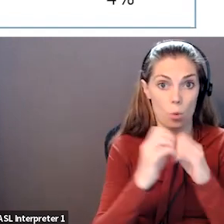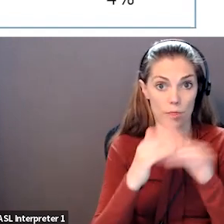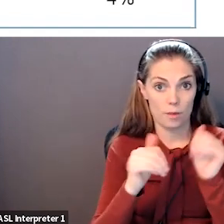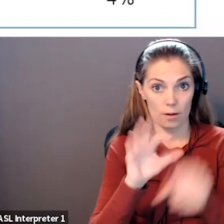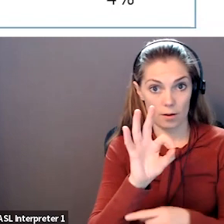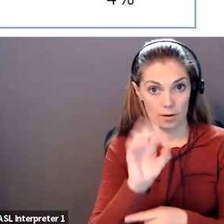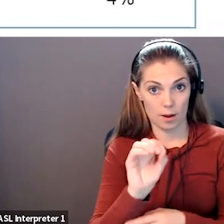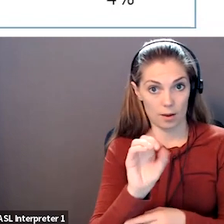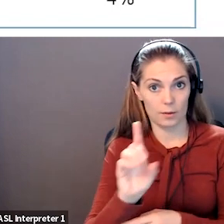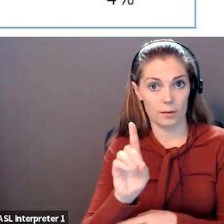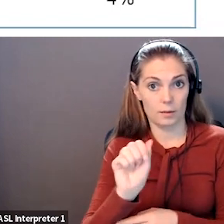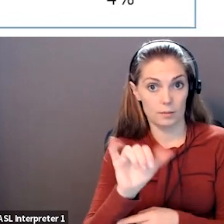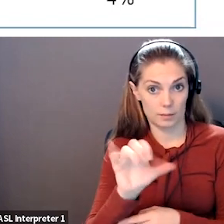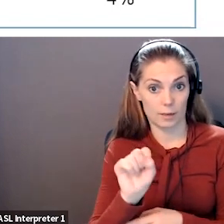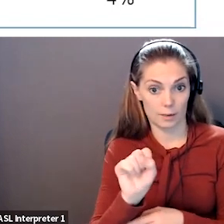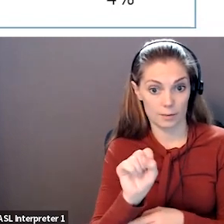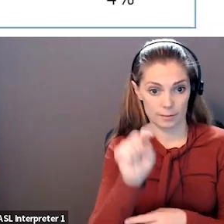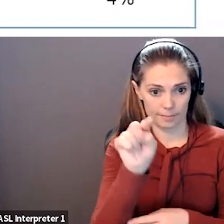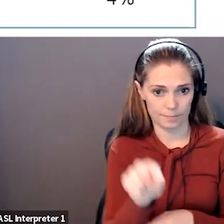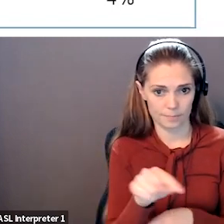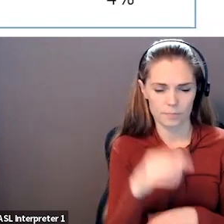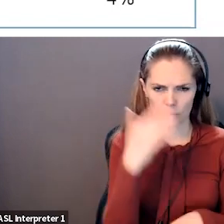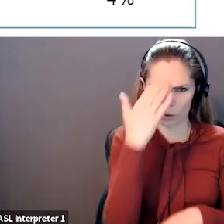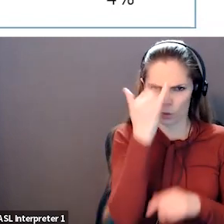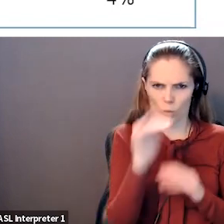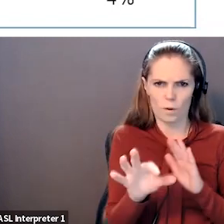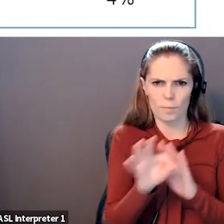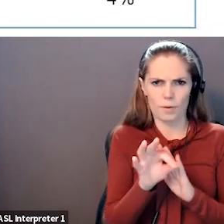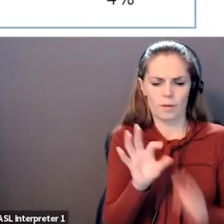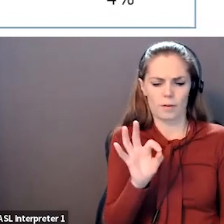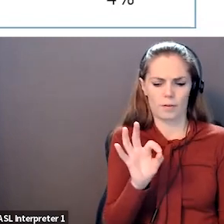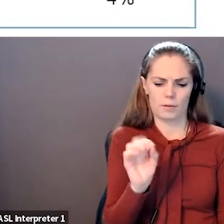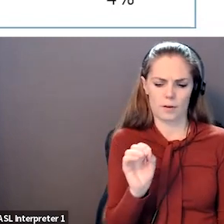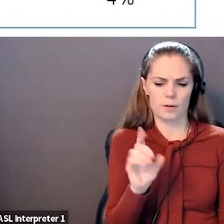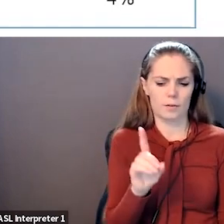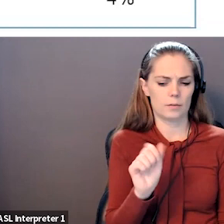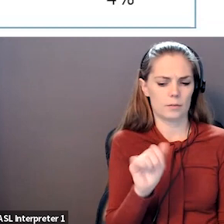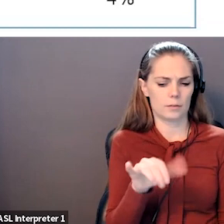The reason we use 90 days is that is kind of the definition of what we define as long COVID.